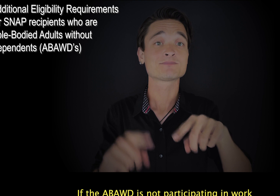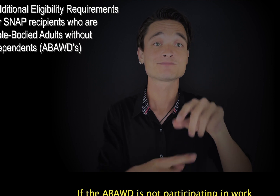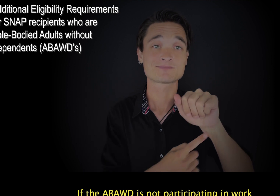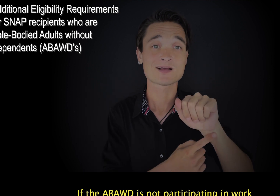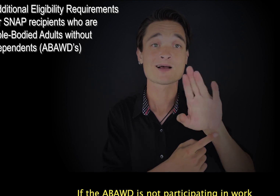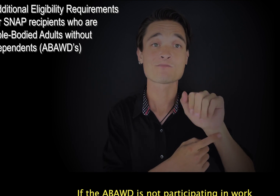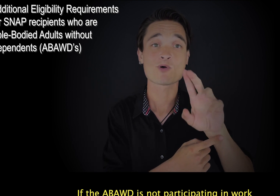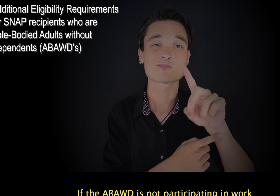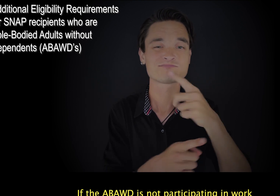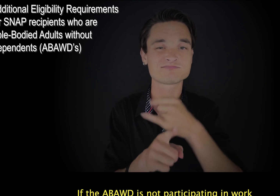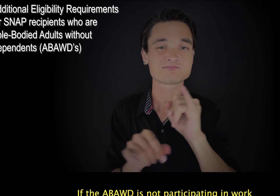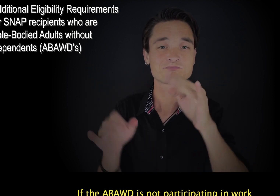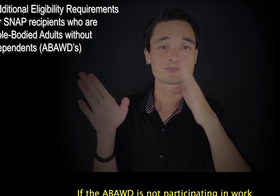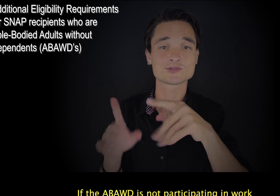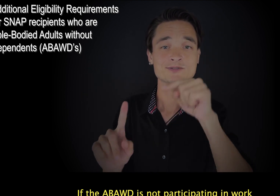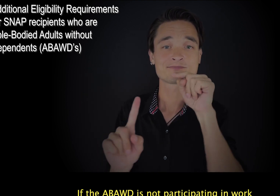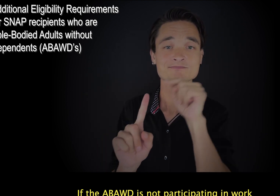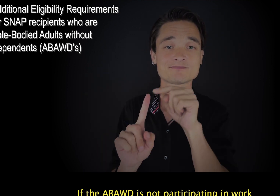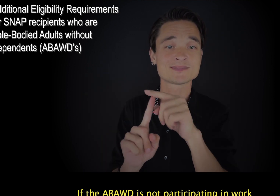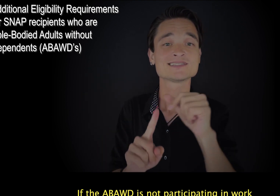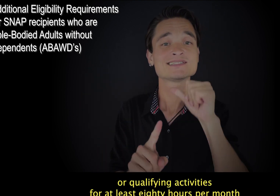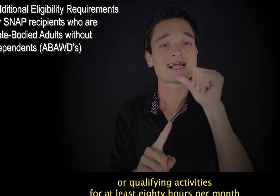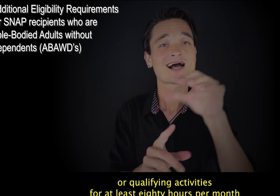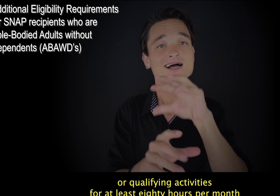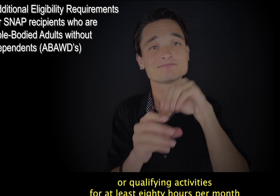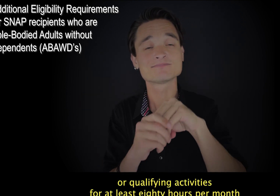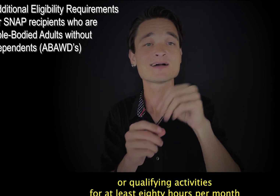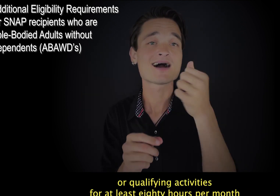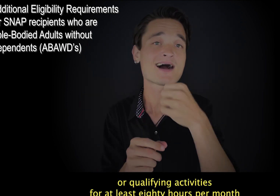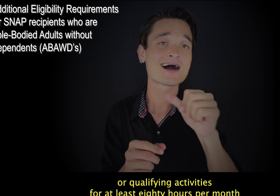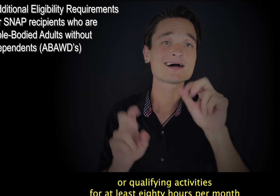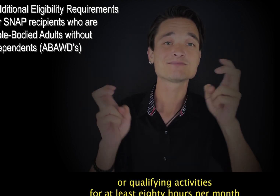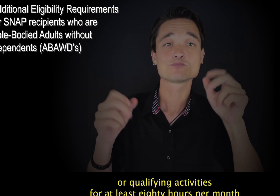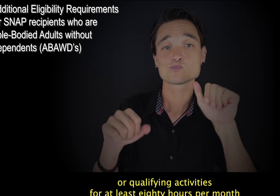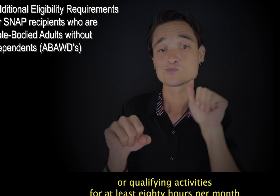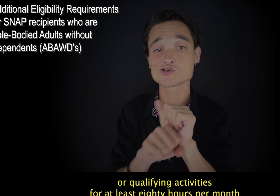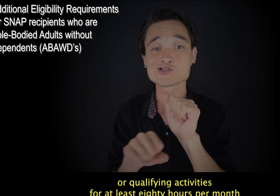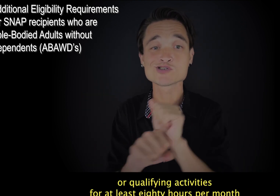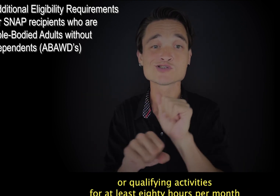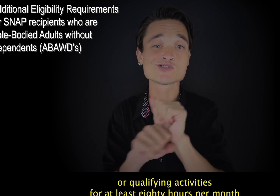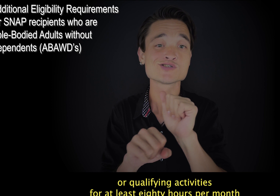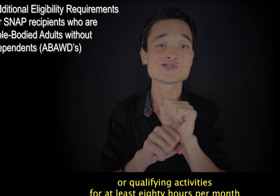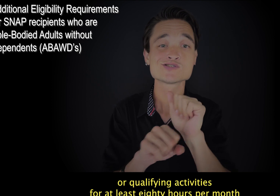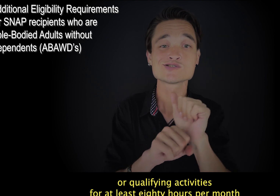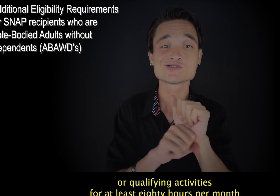If the ABAWD is not participating in work or qualifying activities for at least eighty hours per month